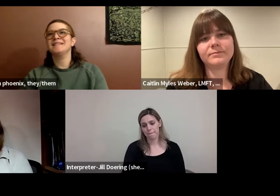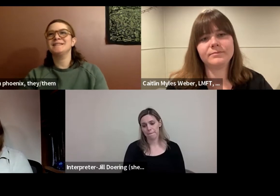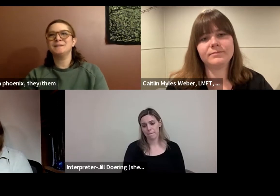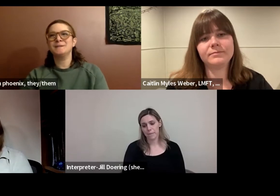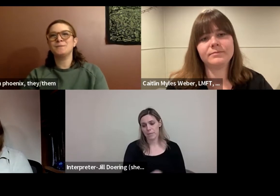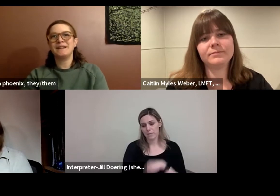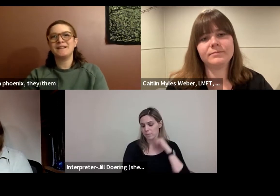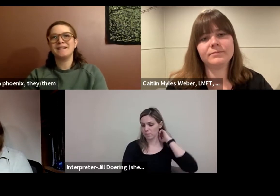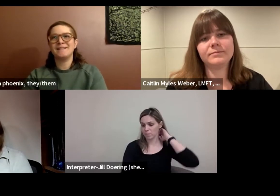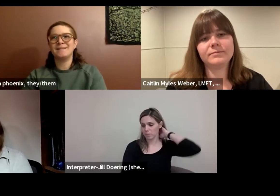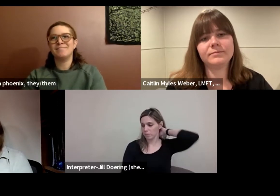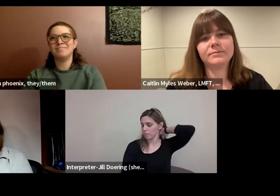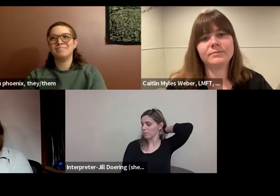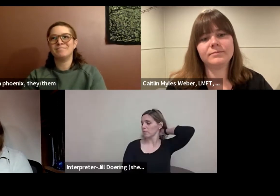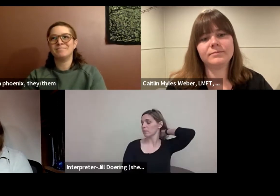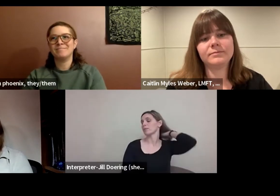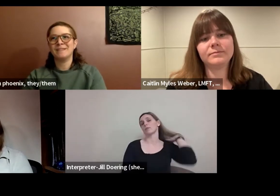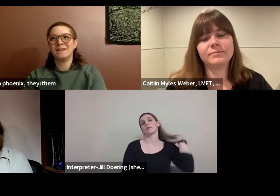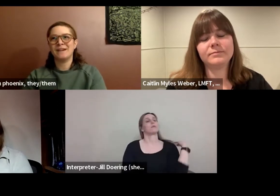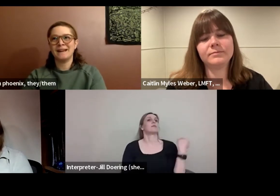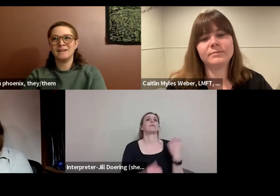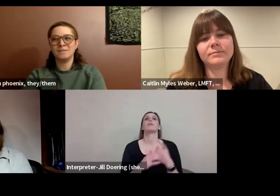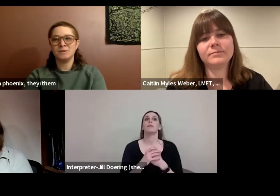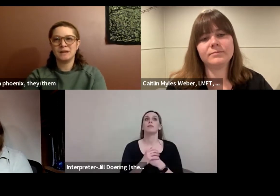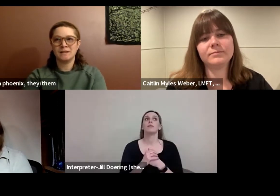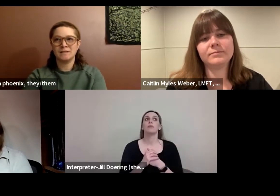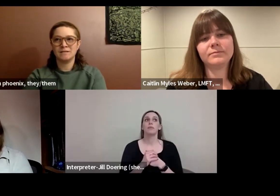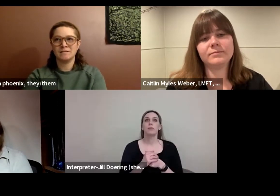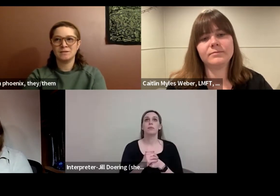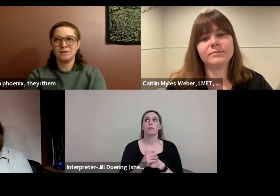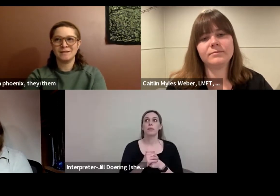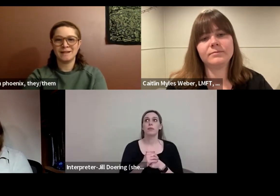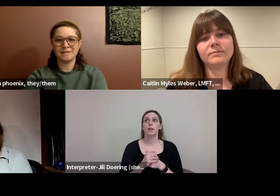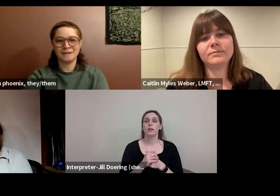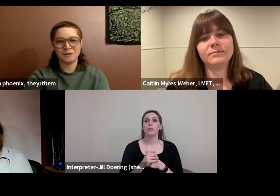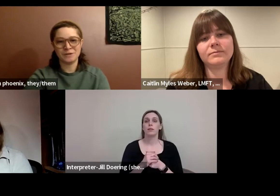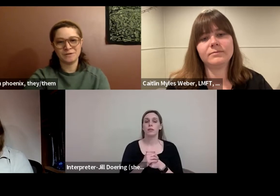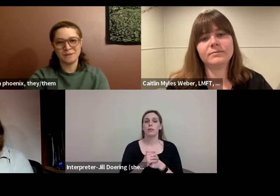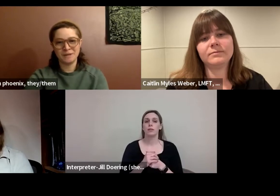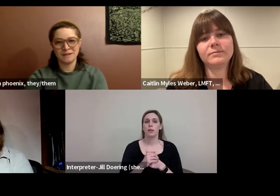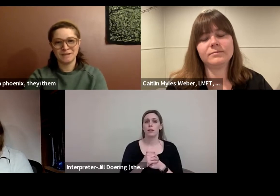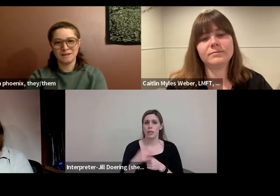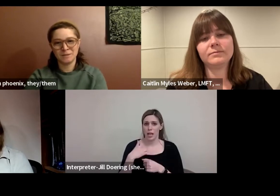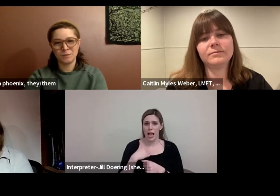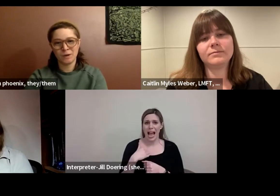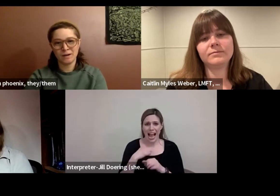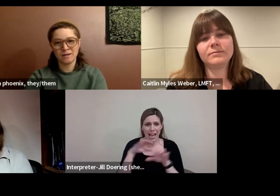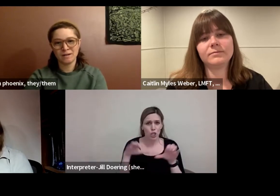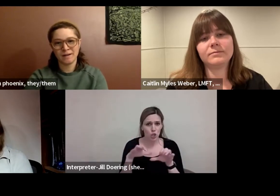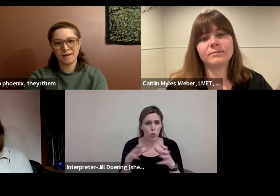this is where, you know, I end up doing a lot of internal family systems work,